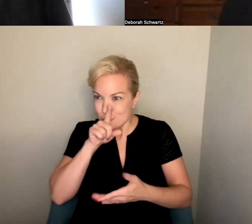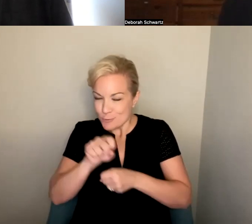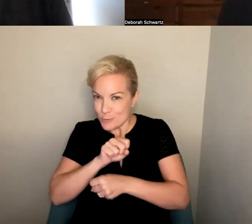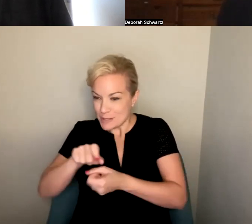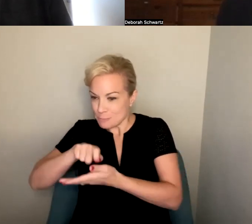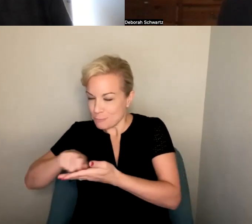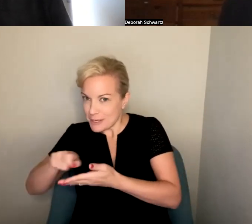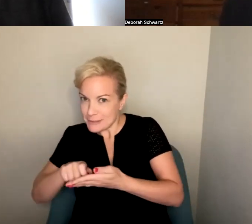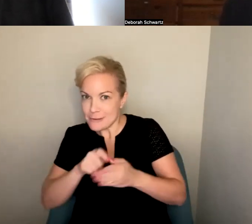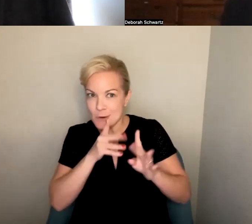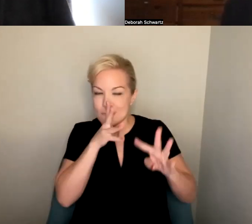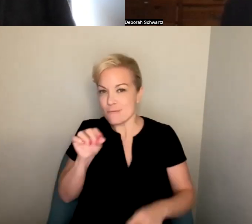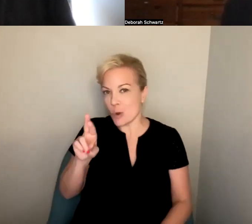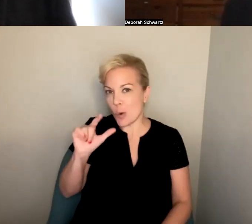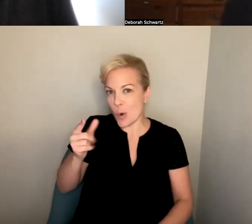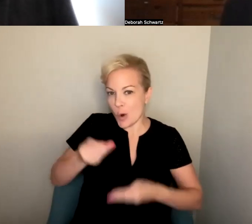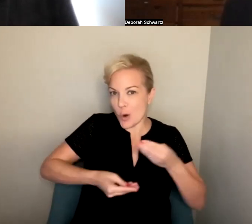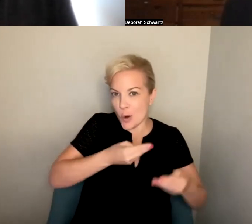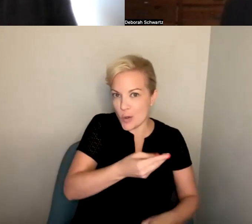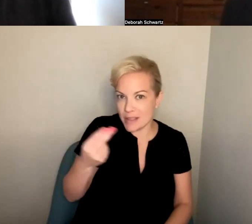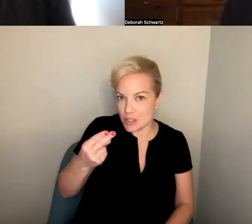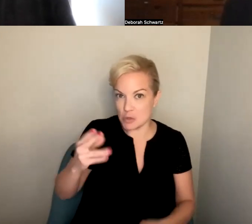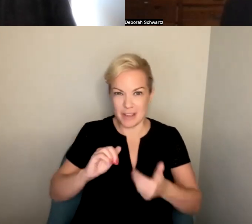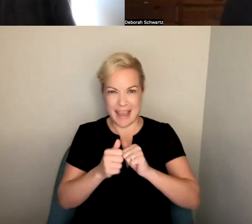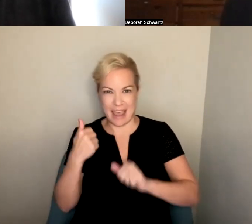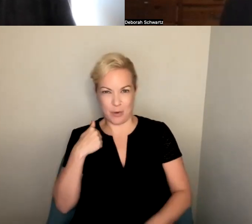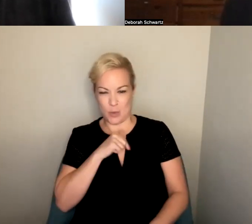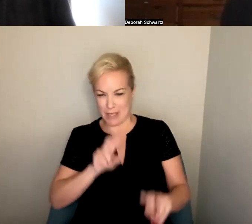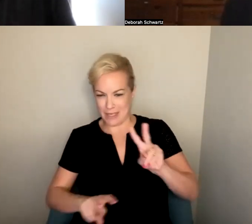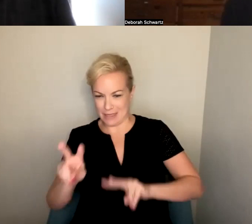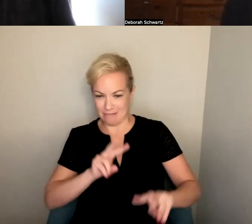how do we examine it. And one of the interesting things is, there was a, a point that LaSalle makes